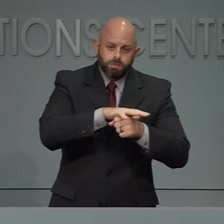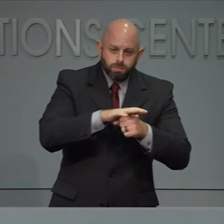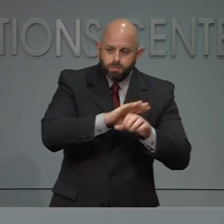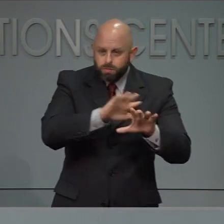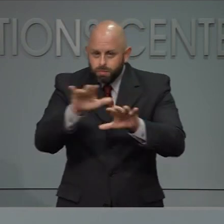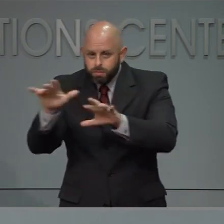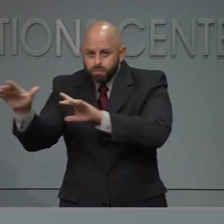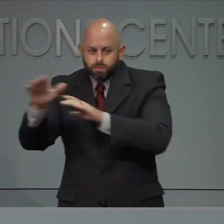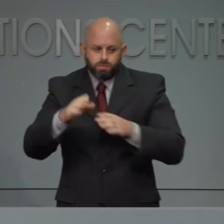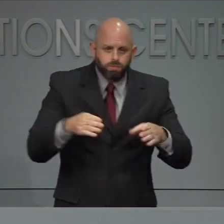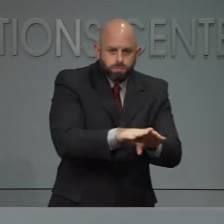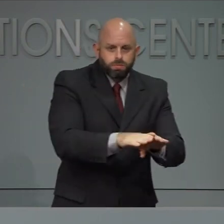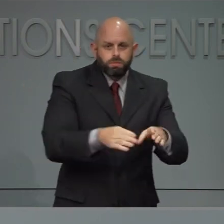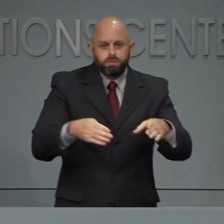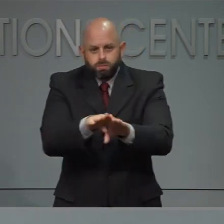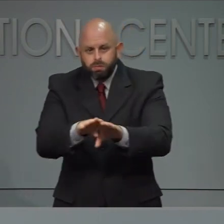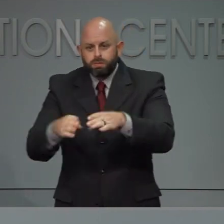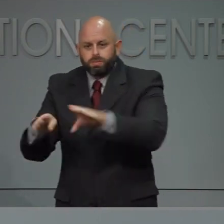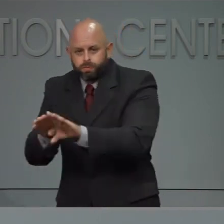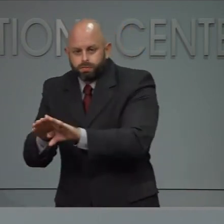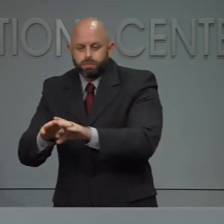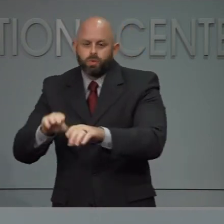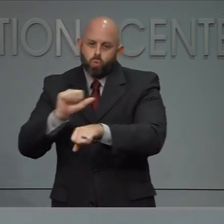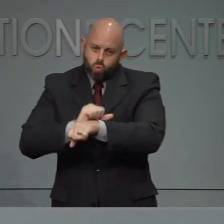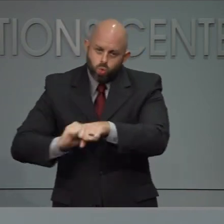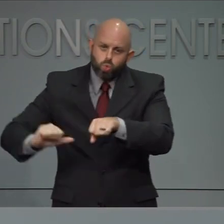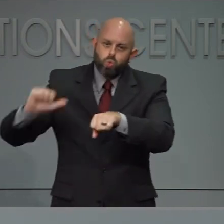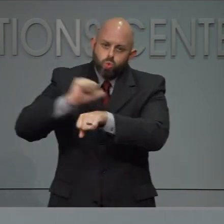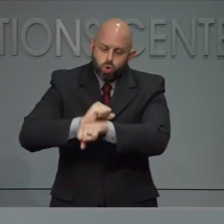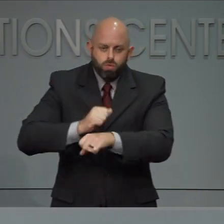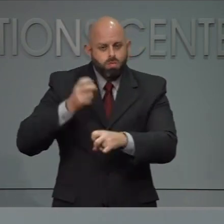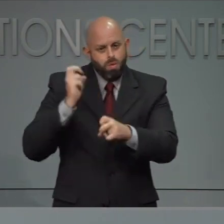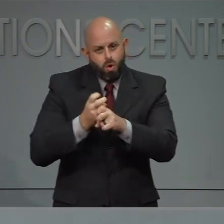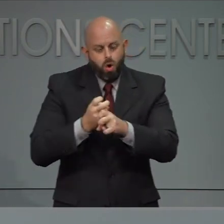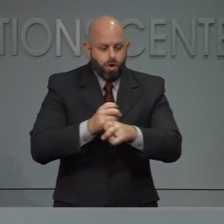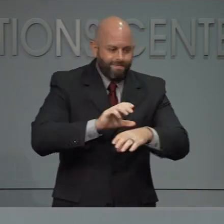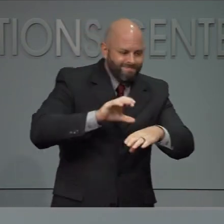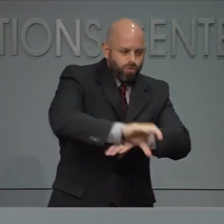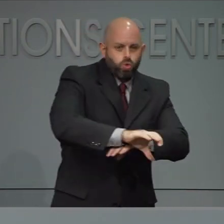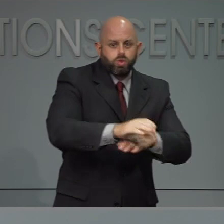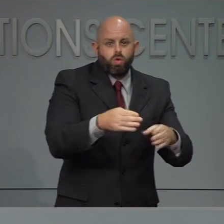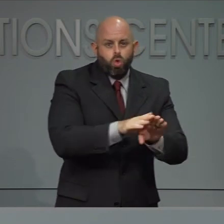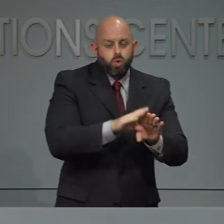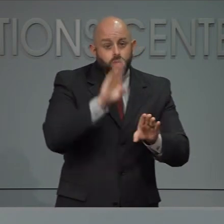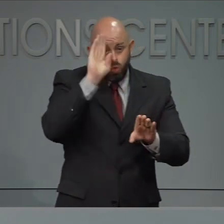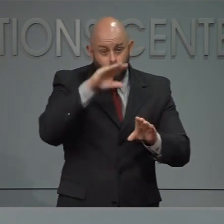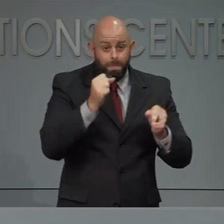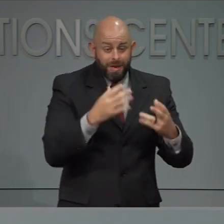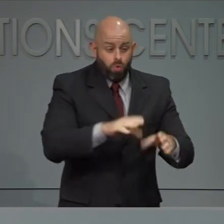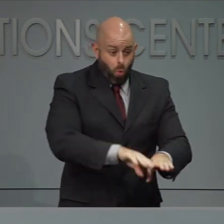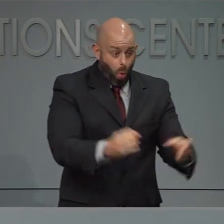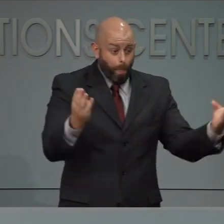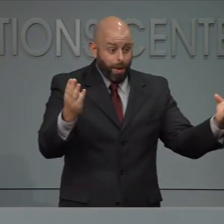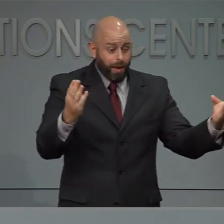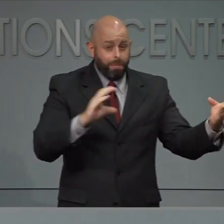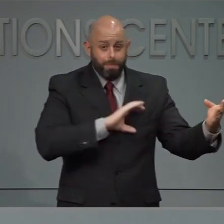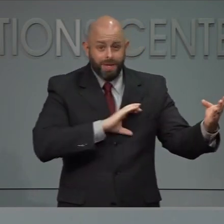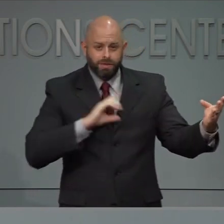LOCAL LAW ENFORCEMENT HAS BEEN WORKING HARD TO IN IN FORCE AND I KNOW IT HAS HAVE CLOSED A NUMBER OF GYMS THAT HAVE BEEN